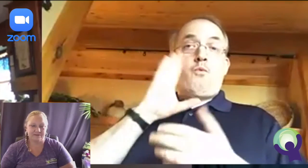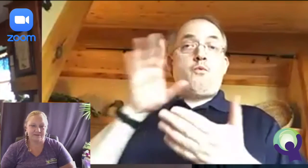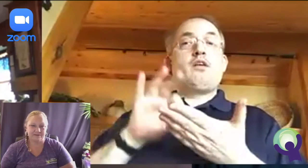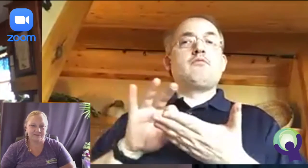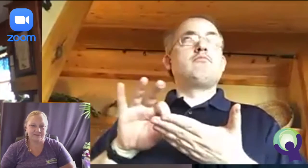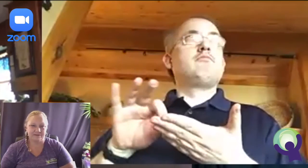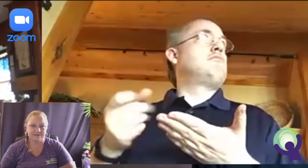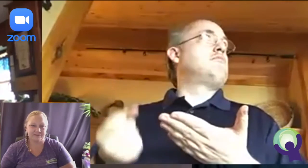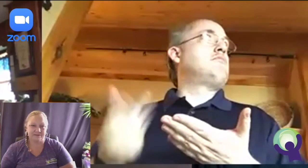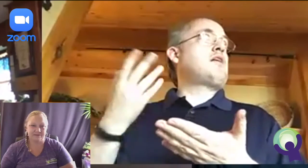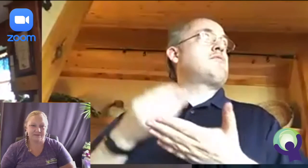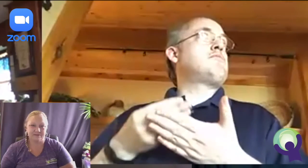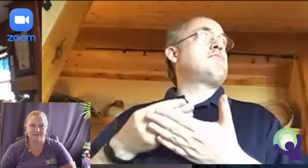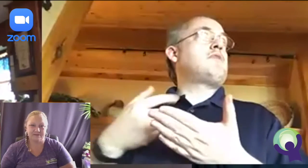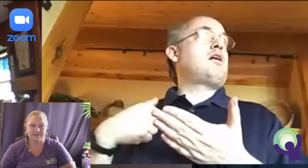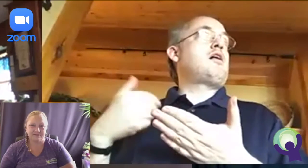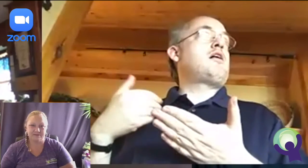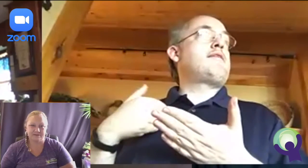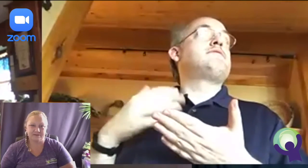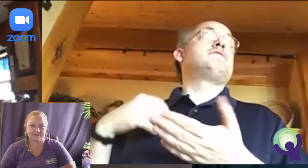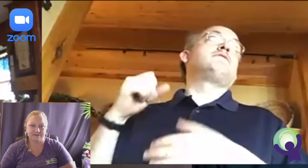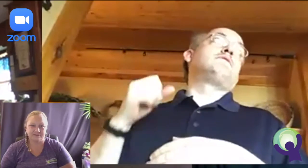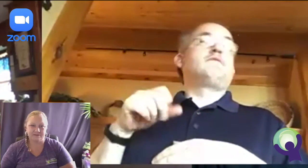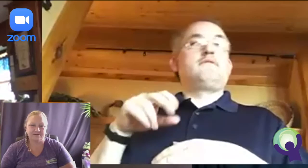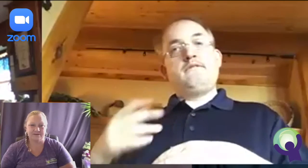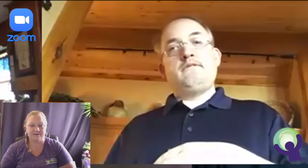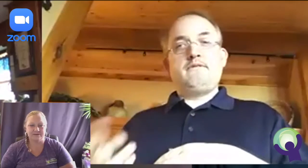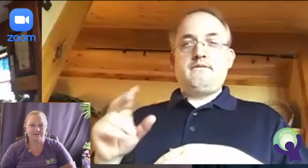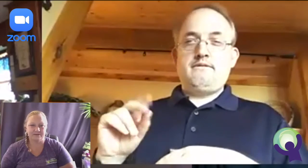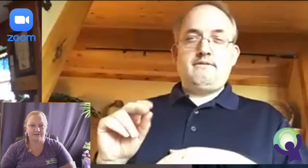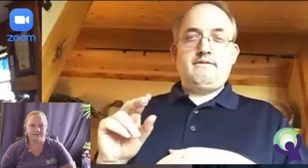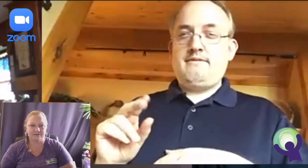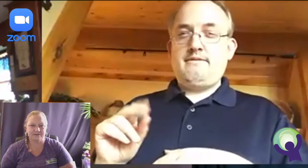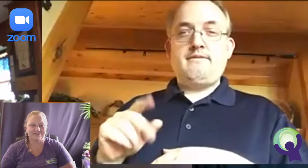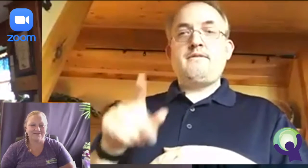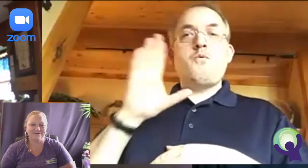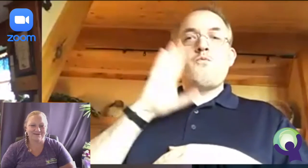when you're contemplating the end are you considering like, oh I should have